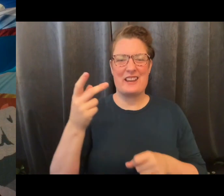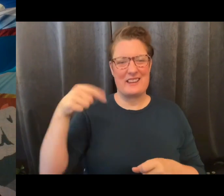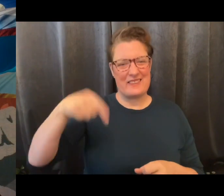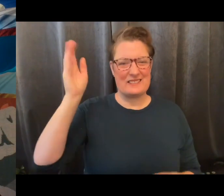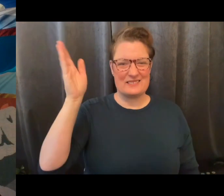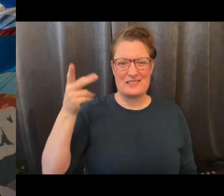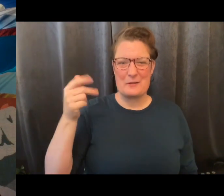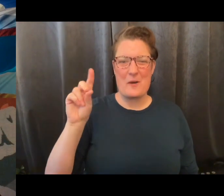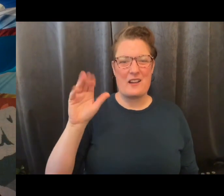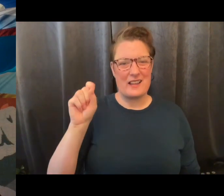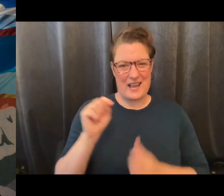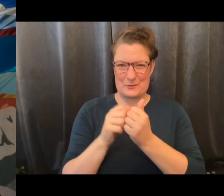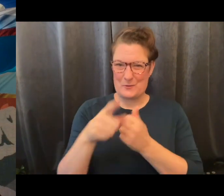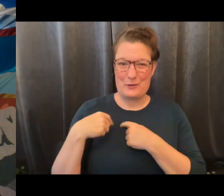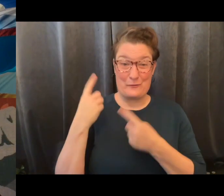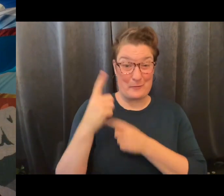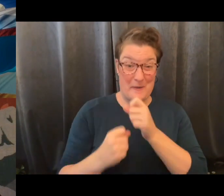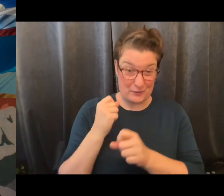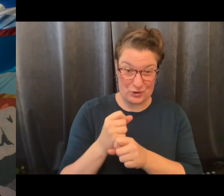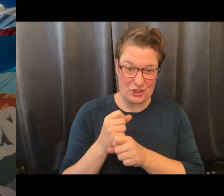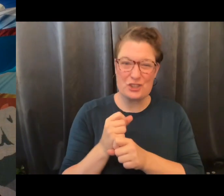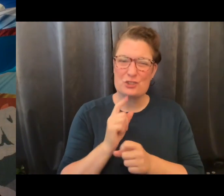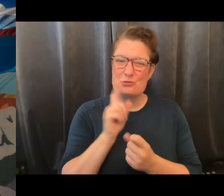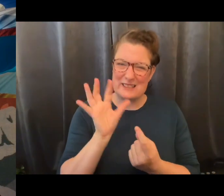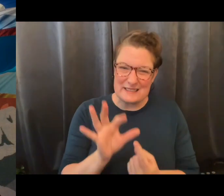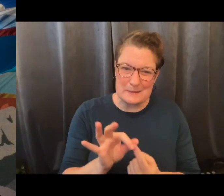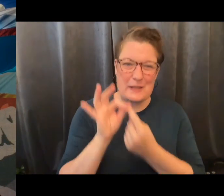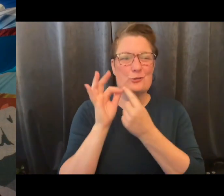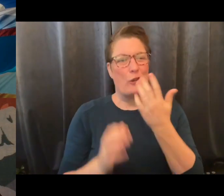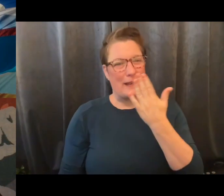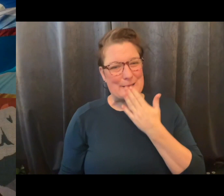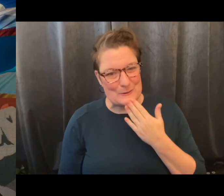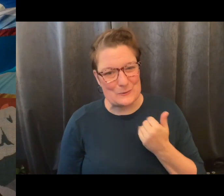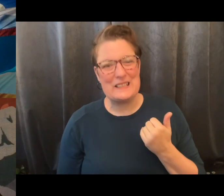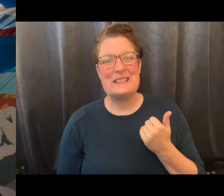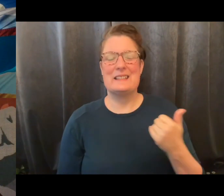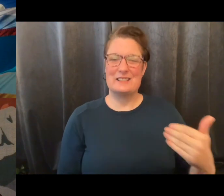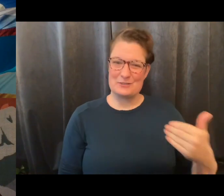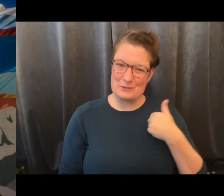It's been really special and sweet to have these conversations and also to have